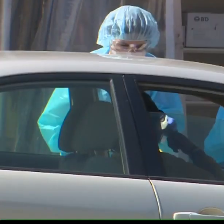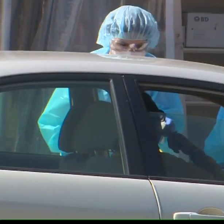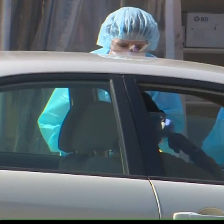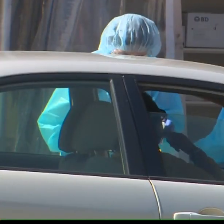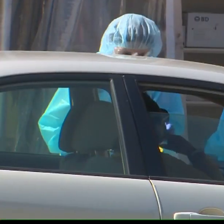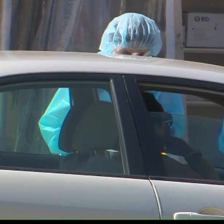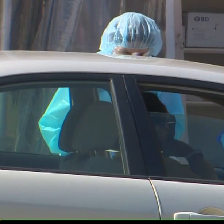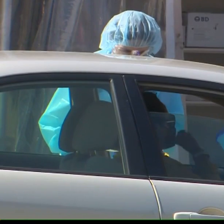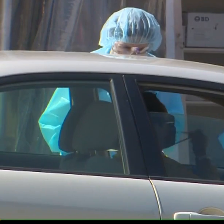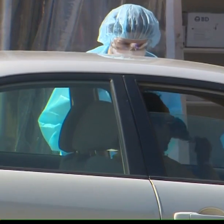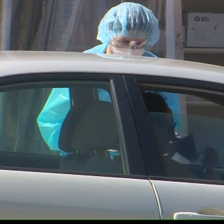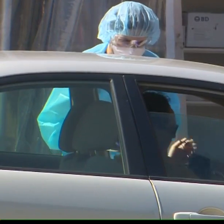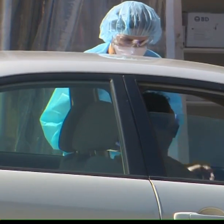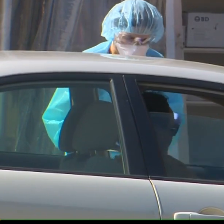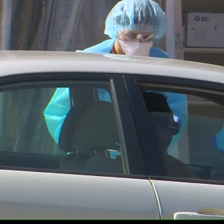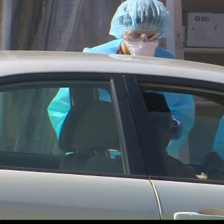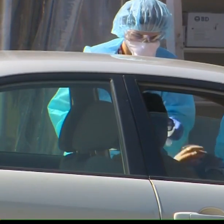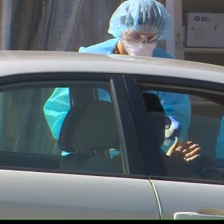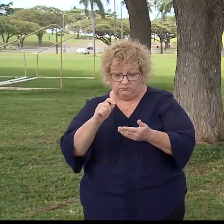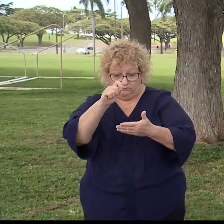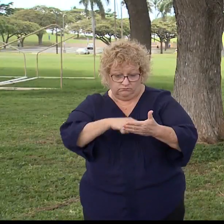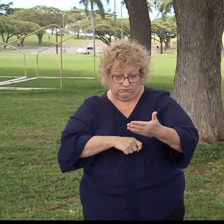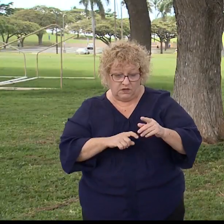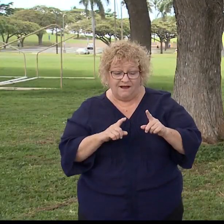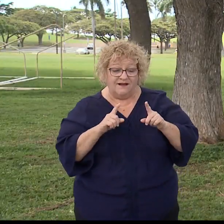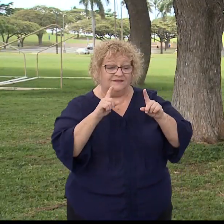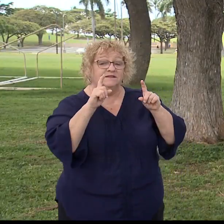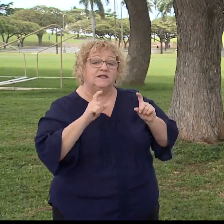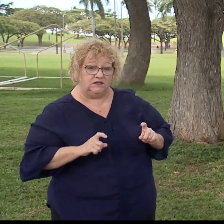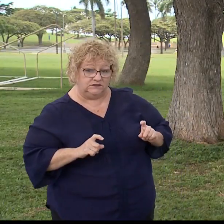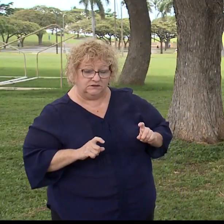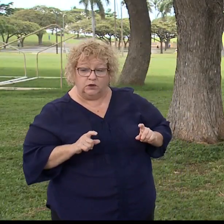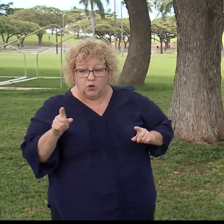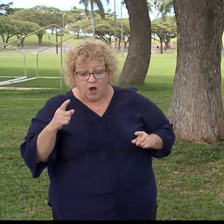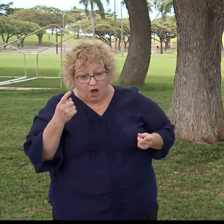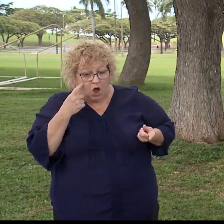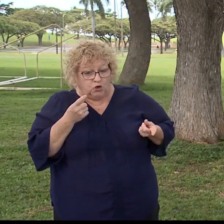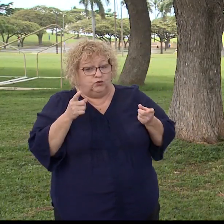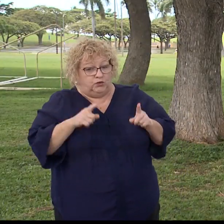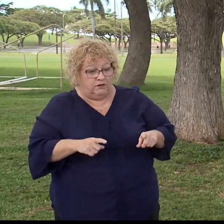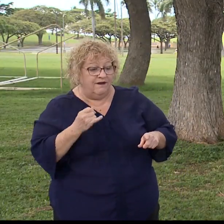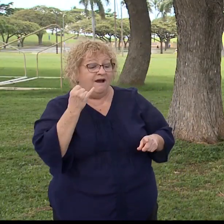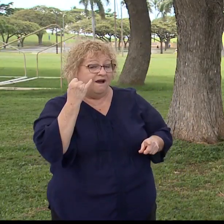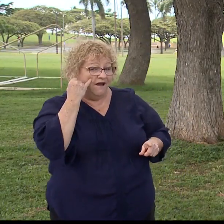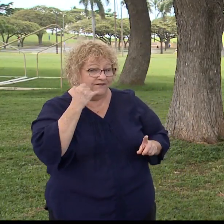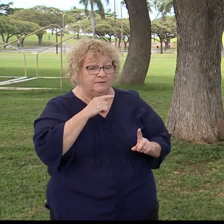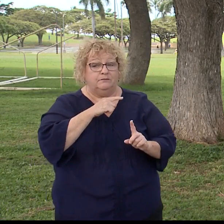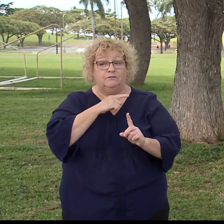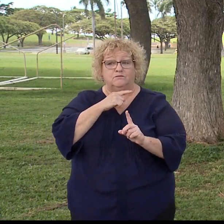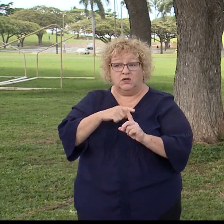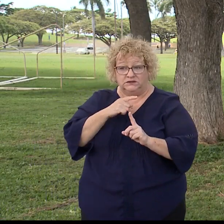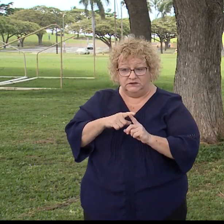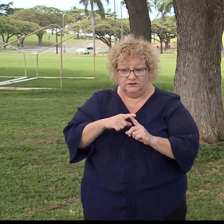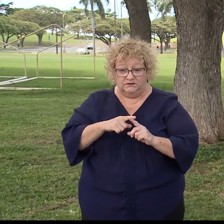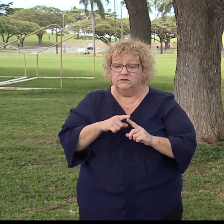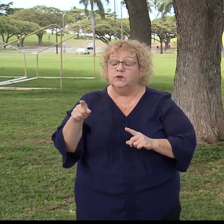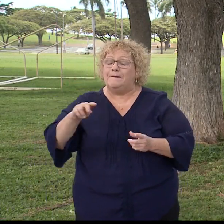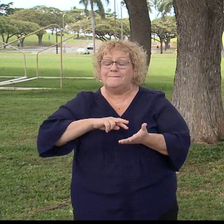REPEAT, THAT IS A CONDTION TO BEING TESTED" CALDWELL SAYS IT WILL TAKE